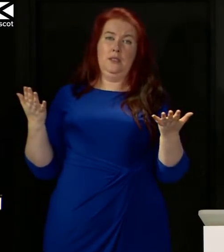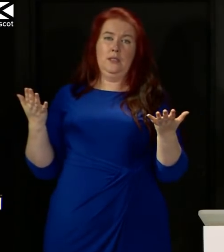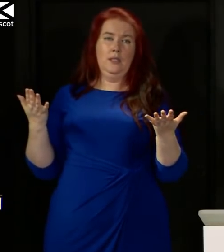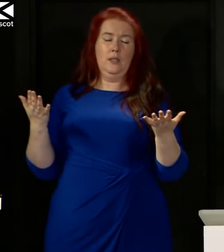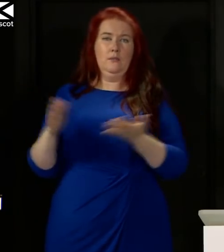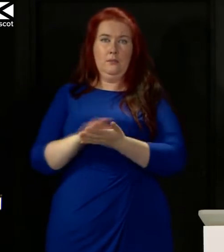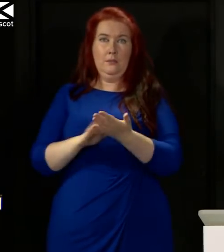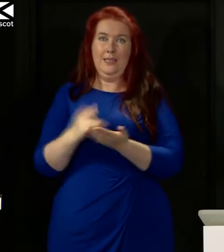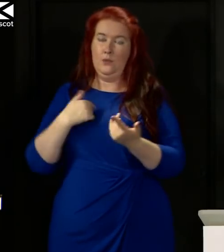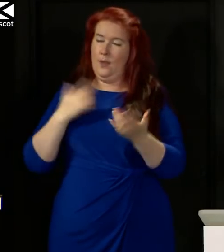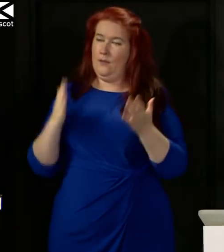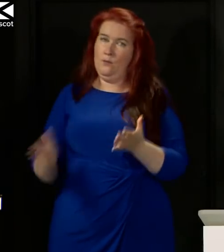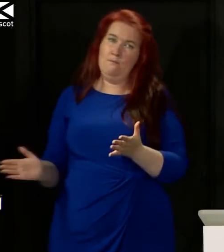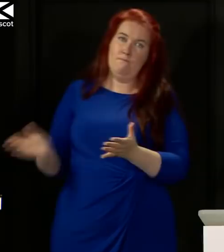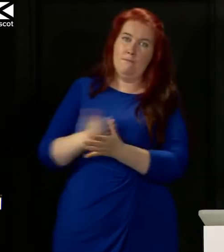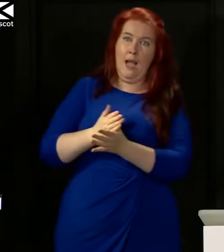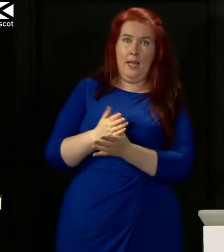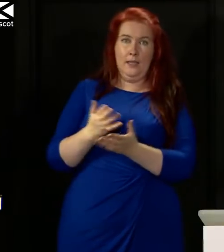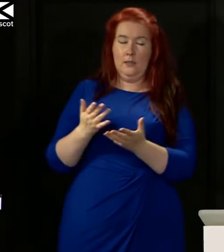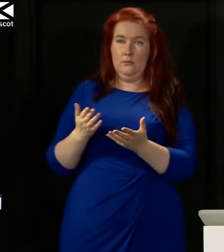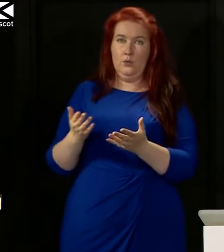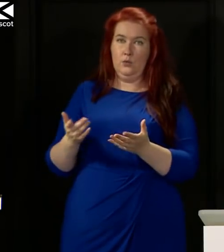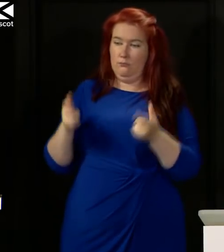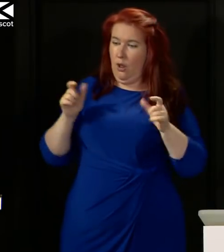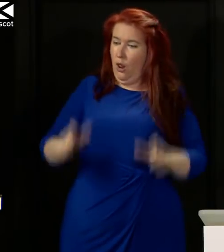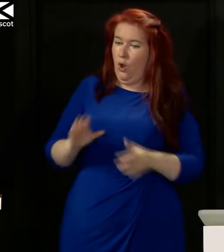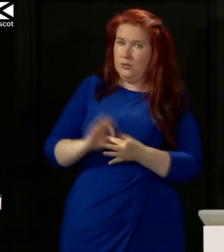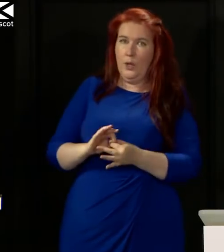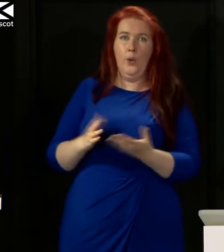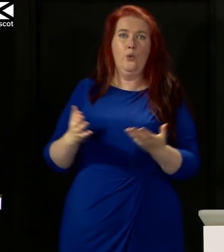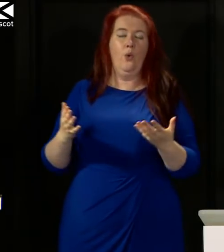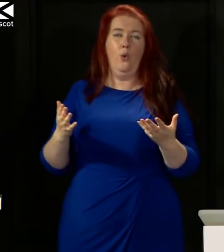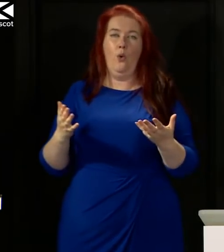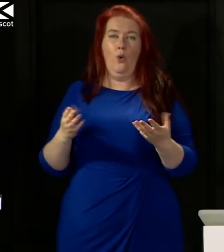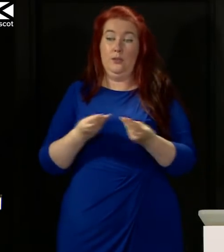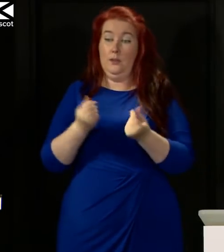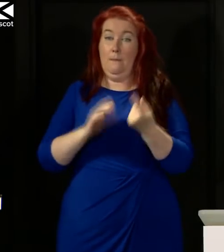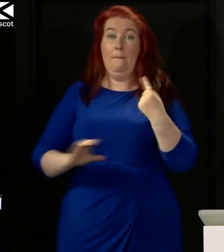to re-impose if not a blanket lockdown, then lockdowns in parts of the country or in different